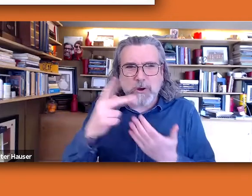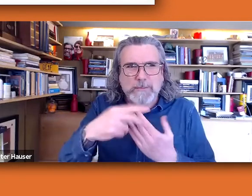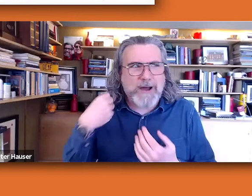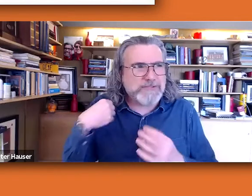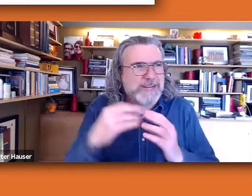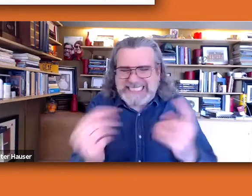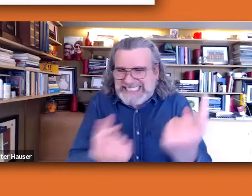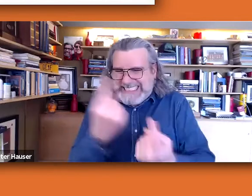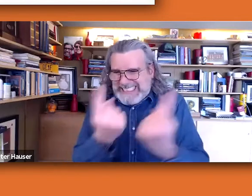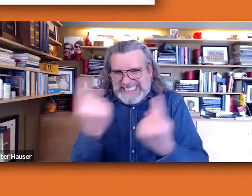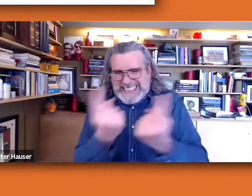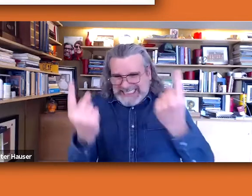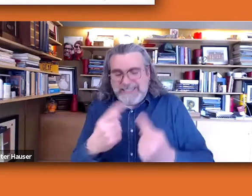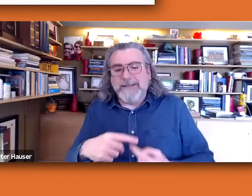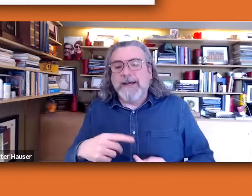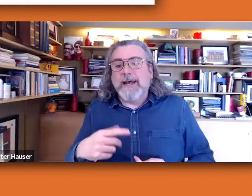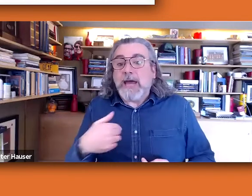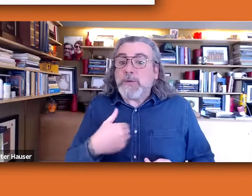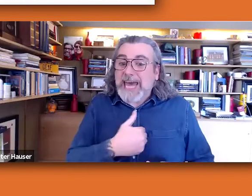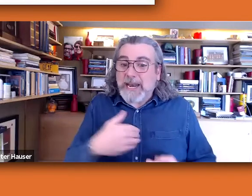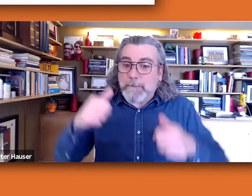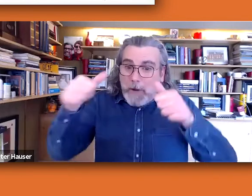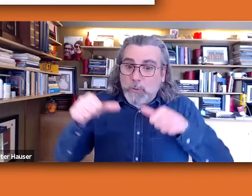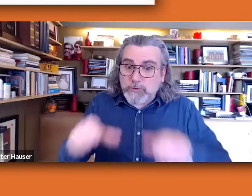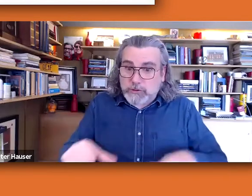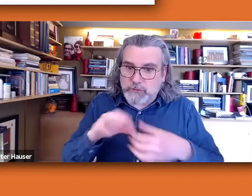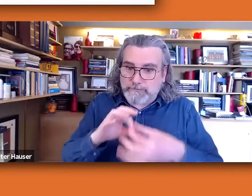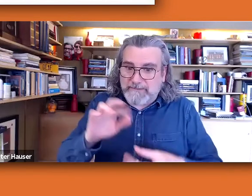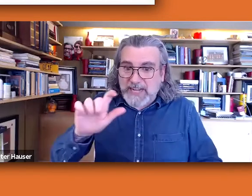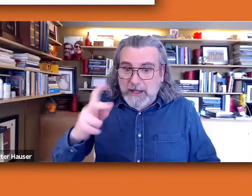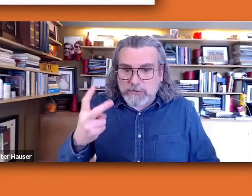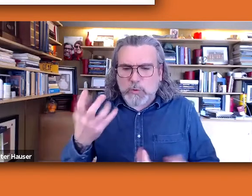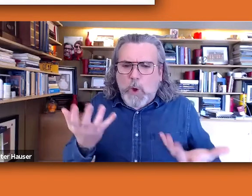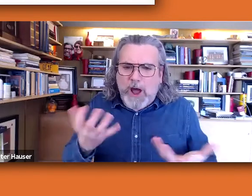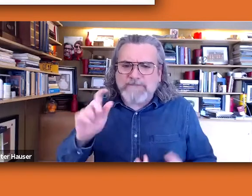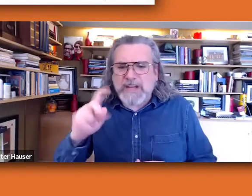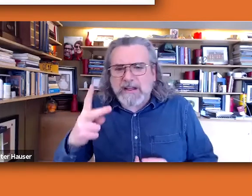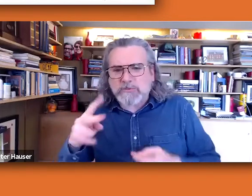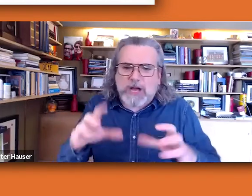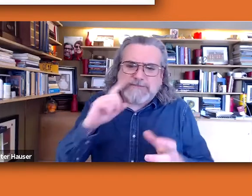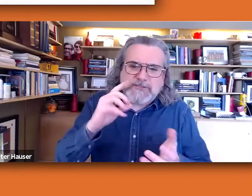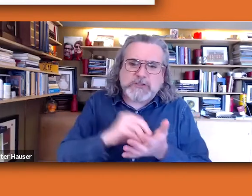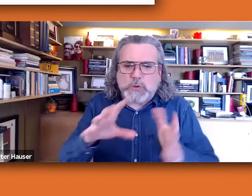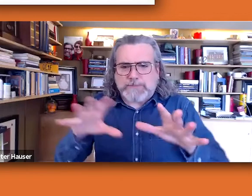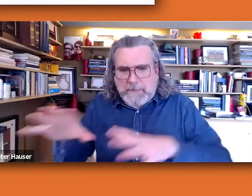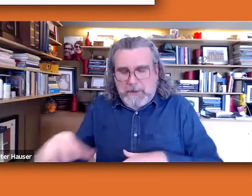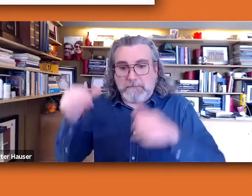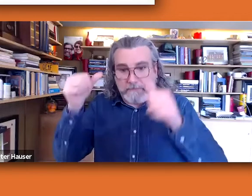And I can't remember the topic, but we had a VL2 poster.